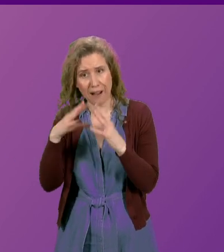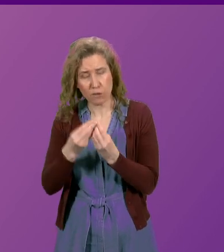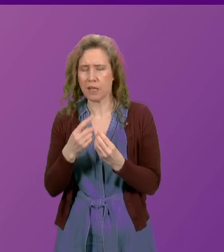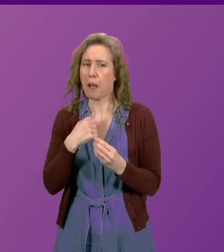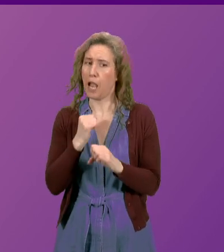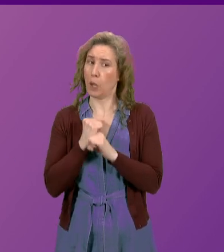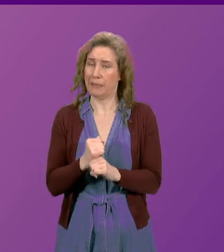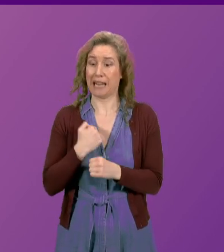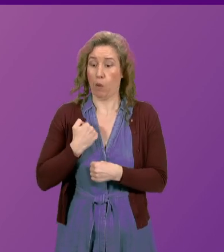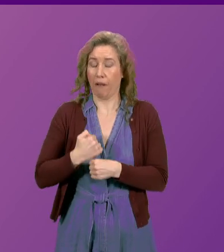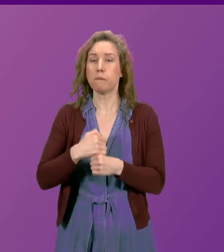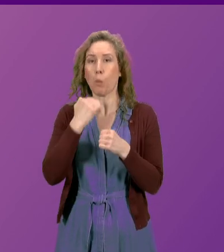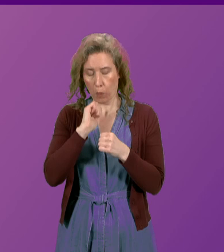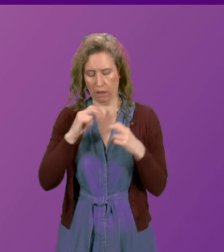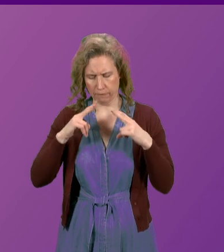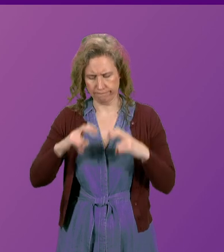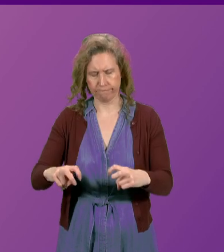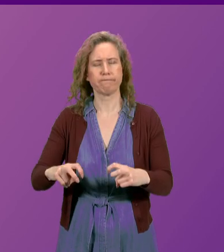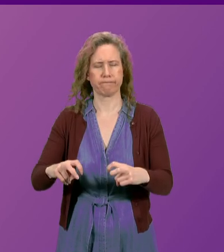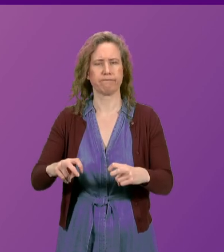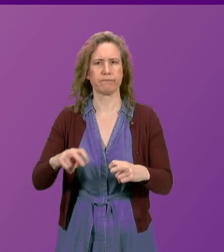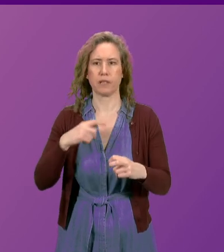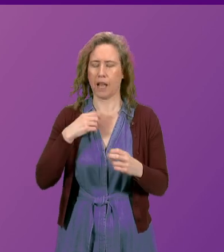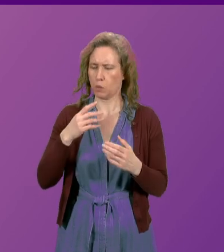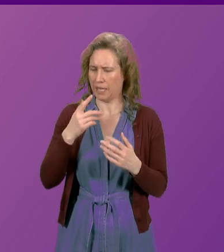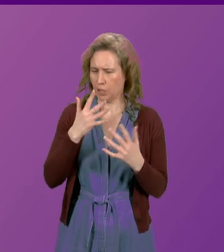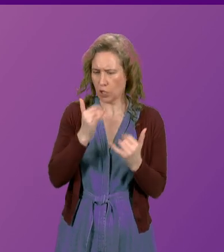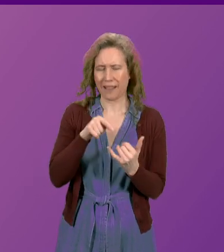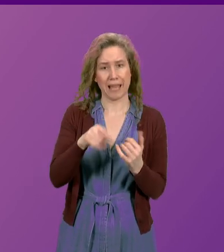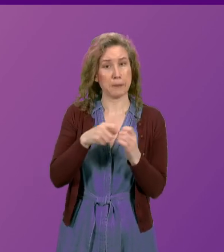that the Government will do that as we explore the bill’s provisions during its passage and determine